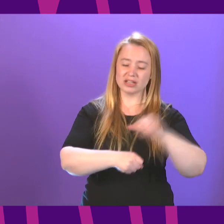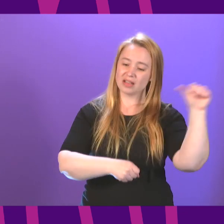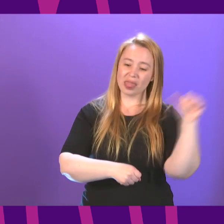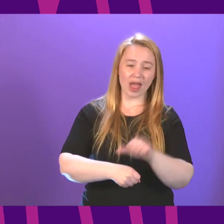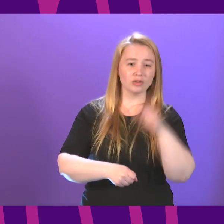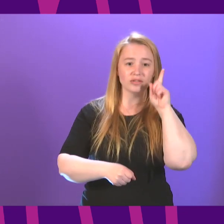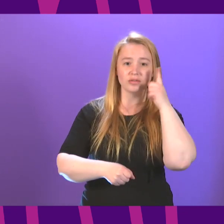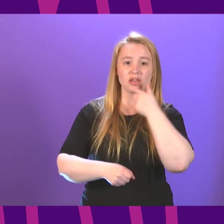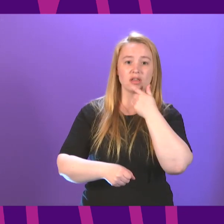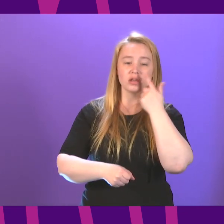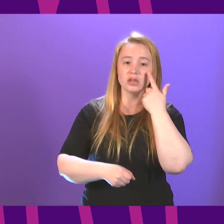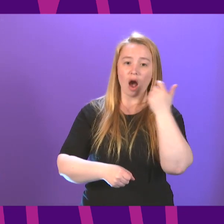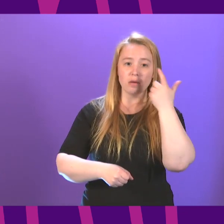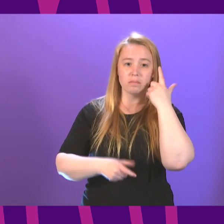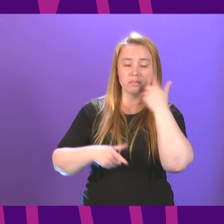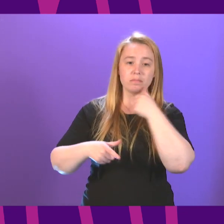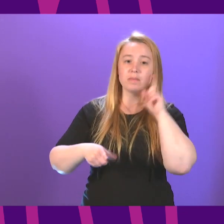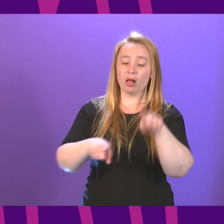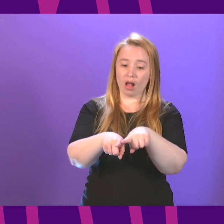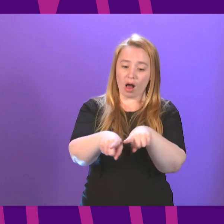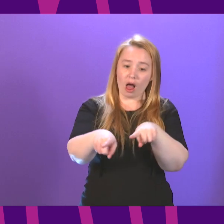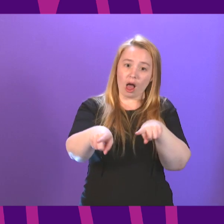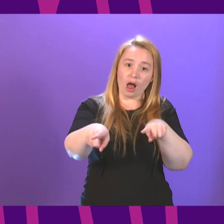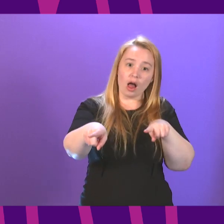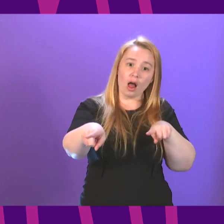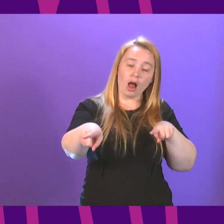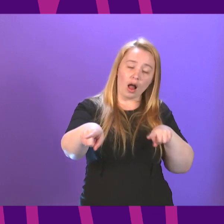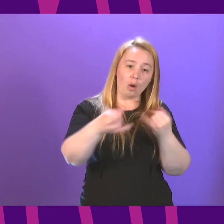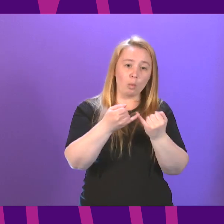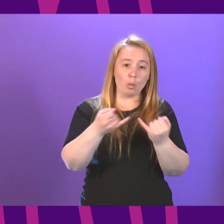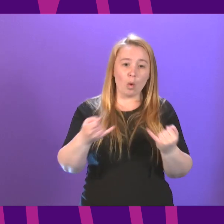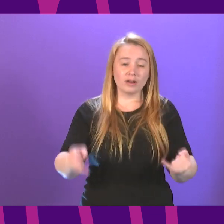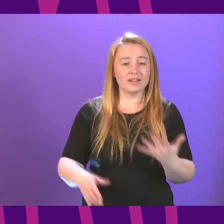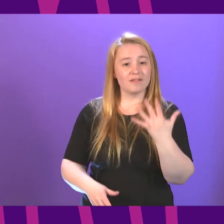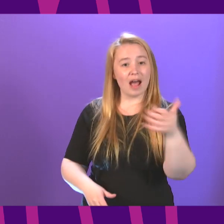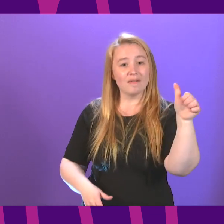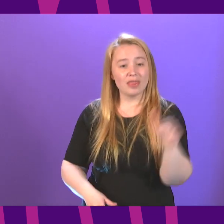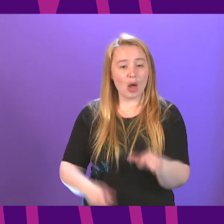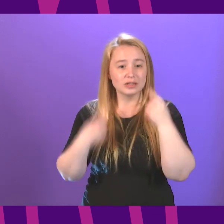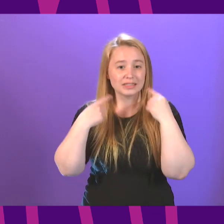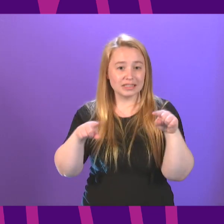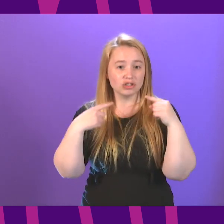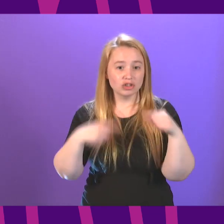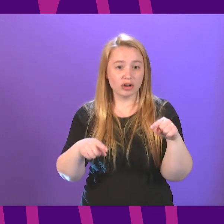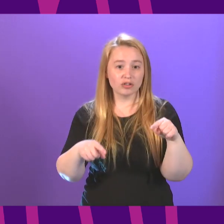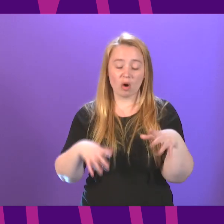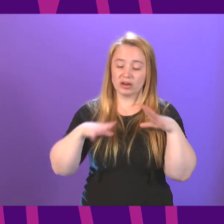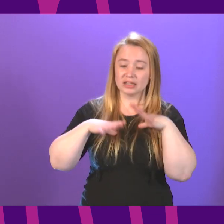will be left behind. There is a yawning attainment gap; 5,000 teachers are on casual contracts;